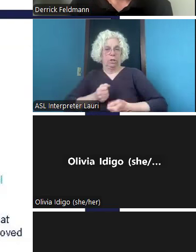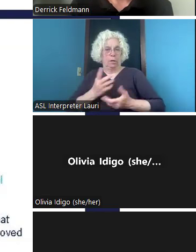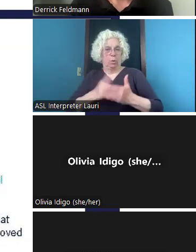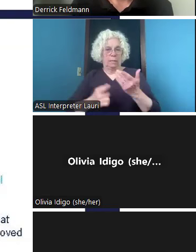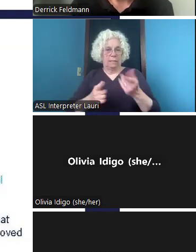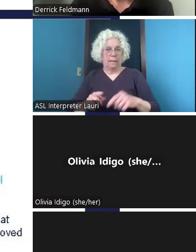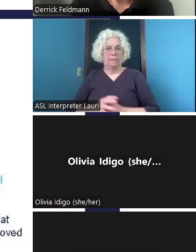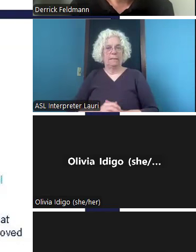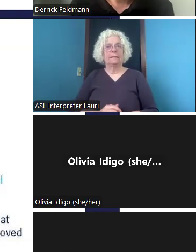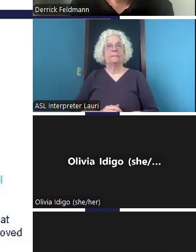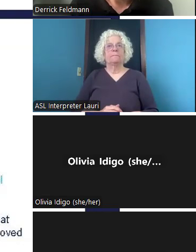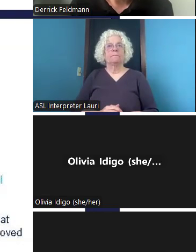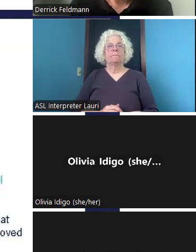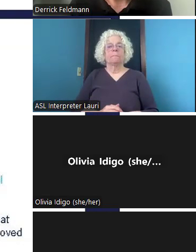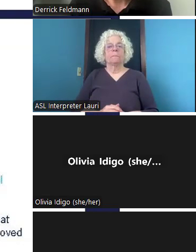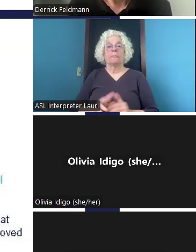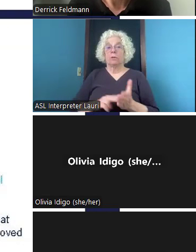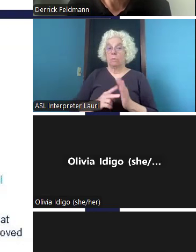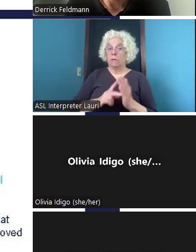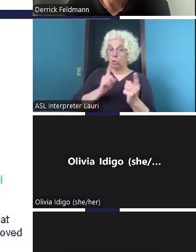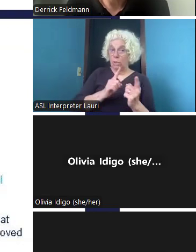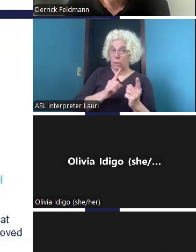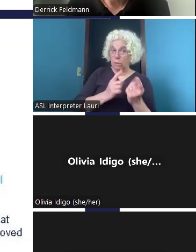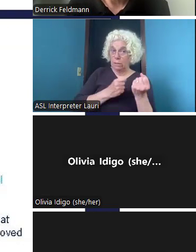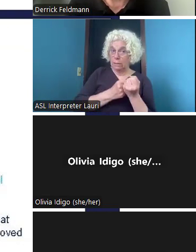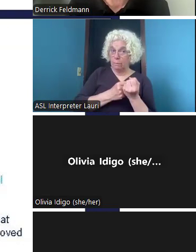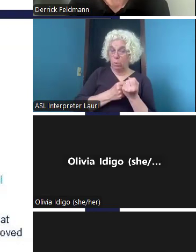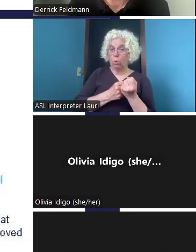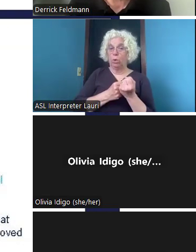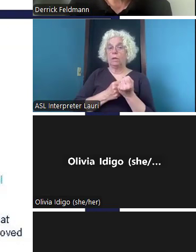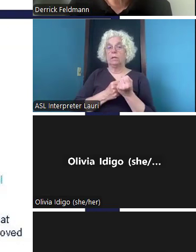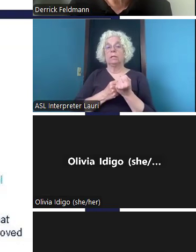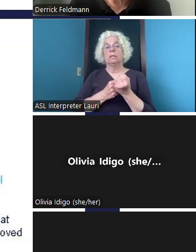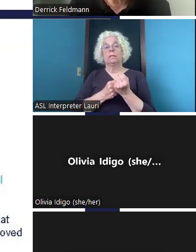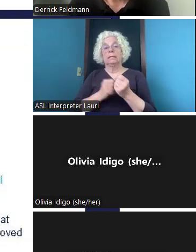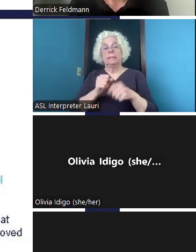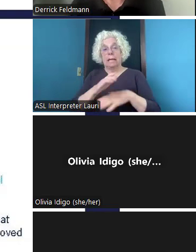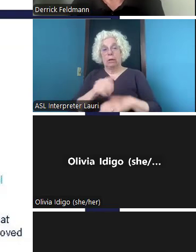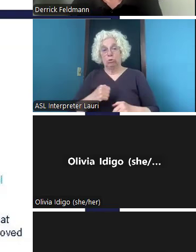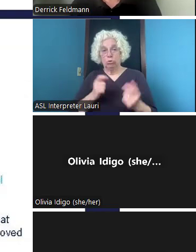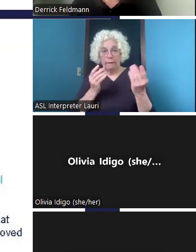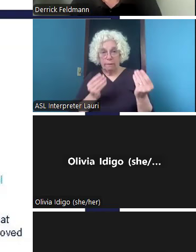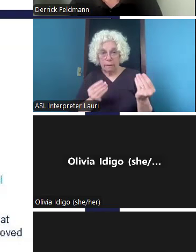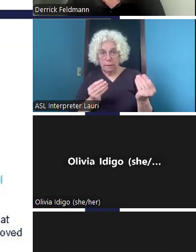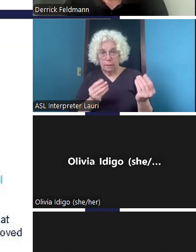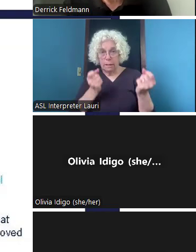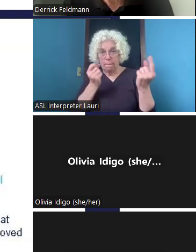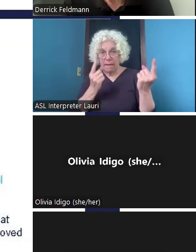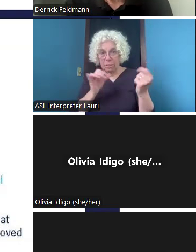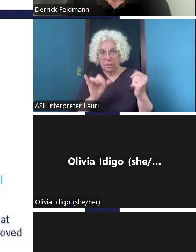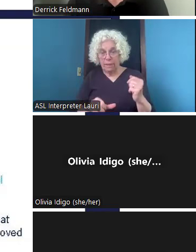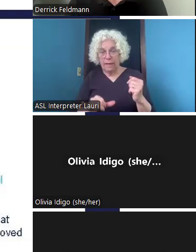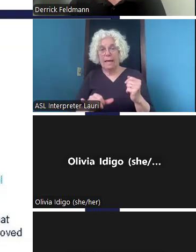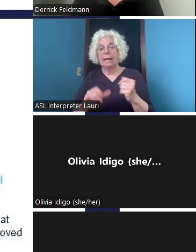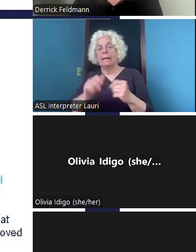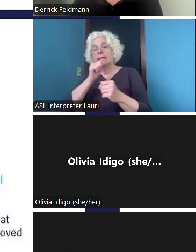So they'll get one-on-one support, compassionate counselors, 24/7. All conversations are confidential.